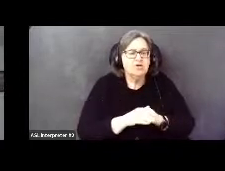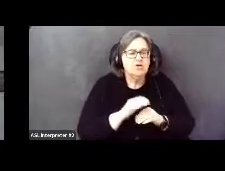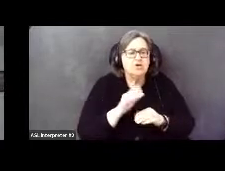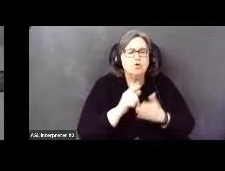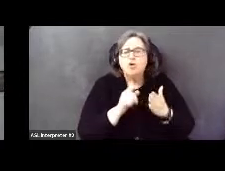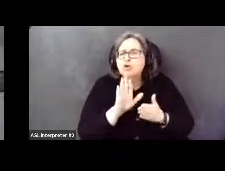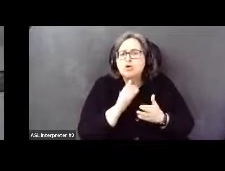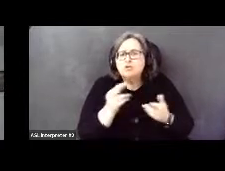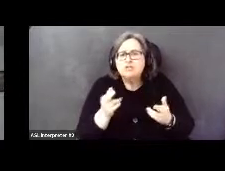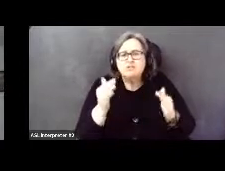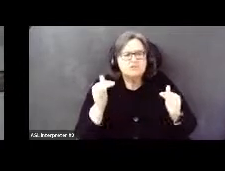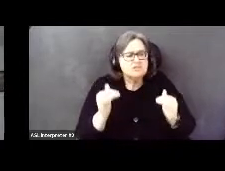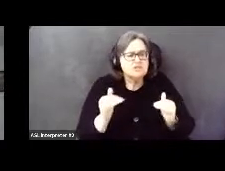flexible and keep your notes.